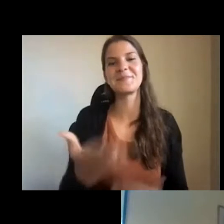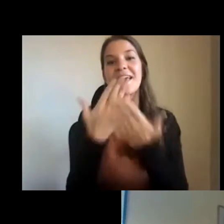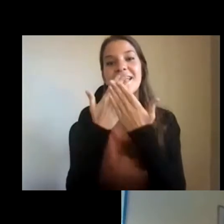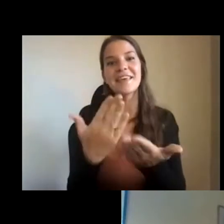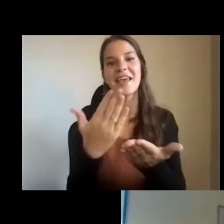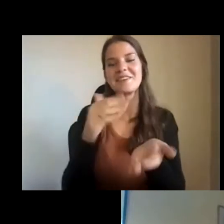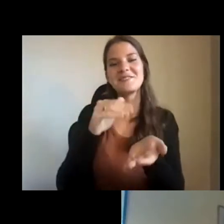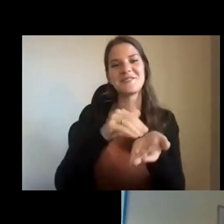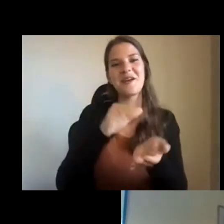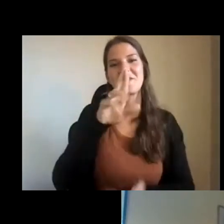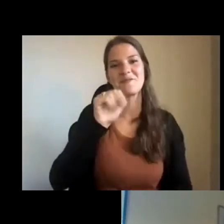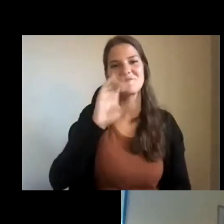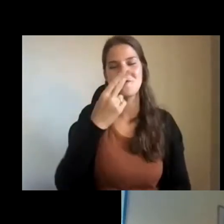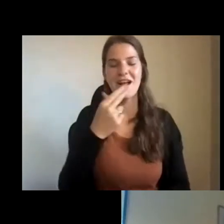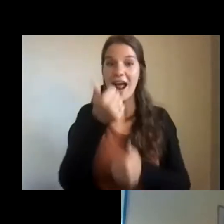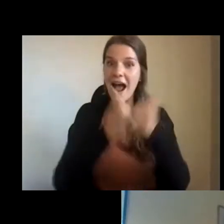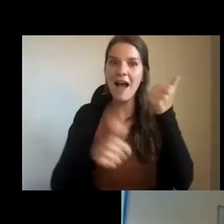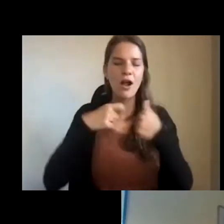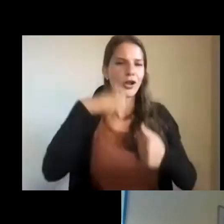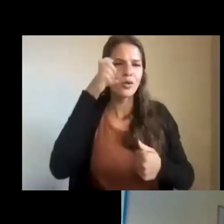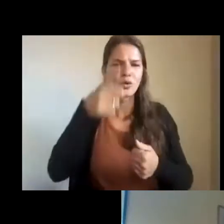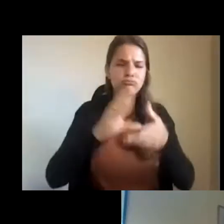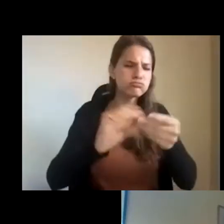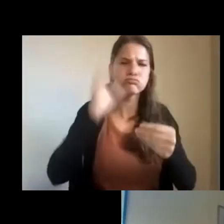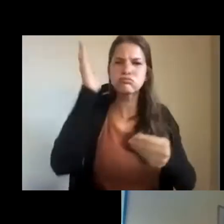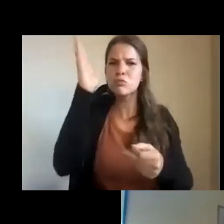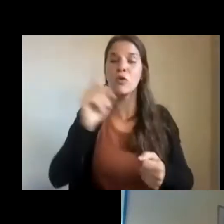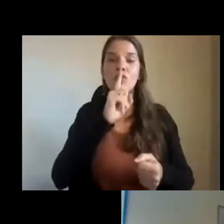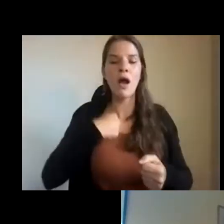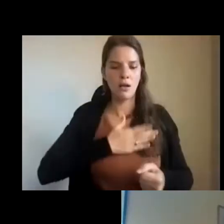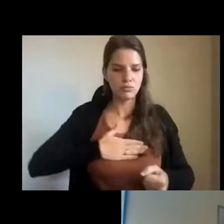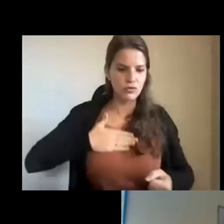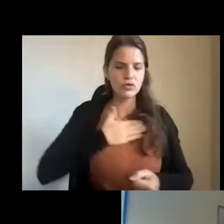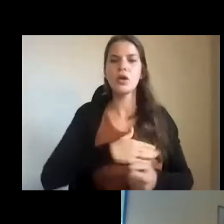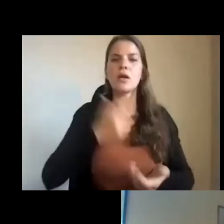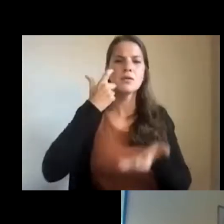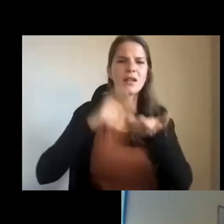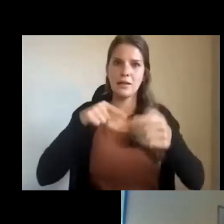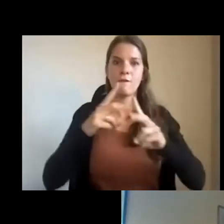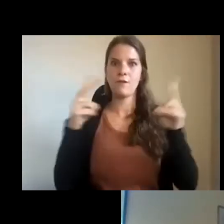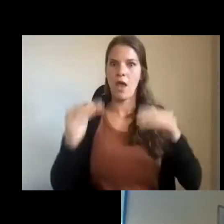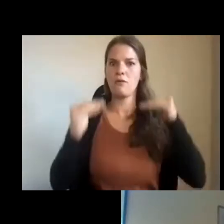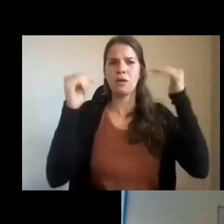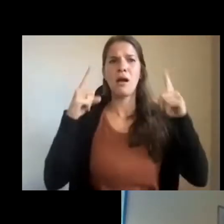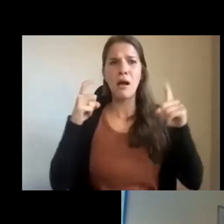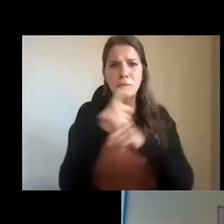learn another layer and appreciate the complexity of what this is and